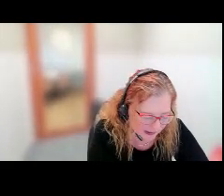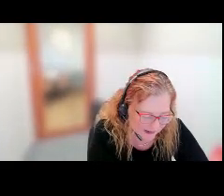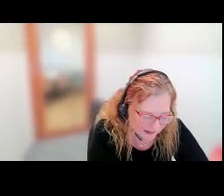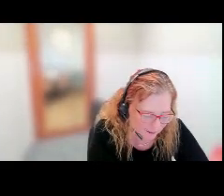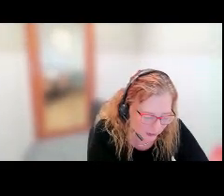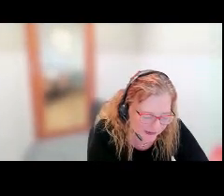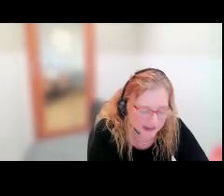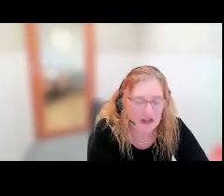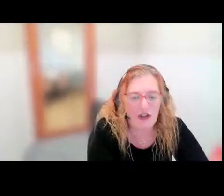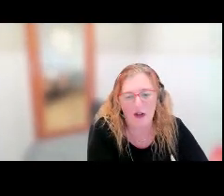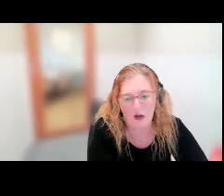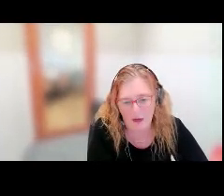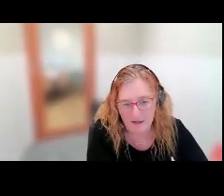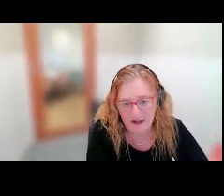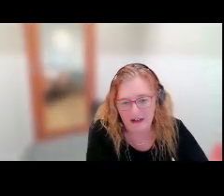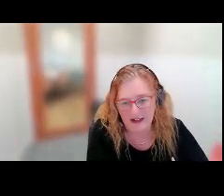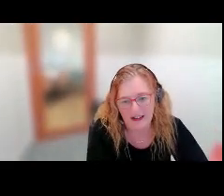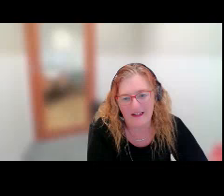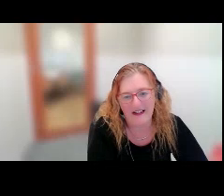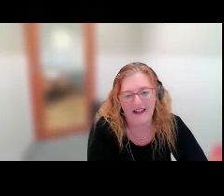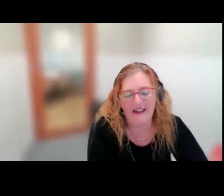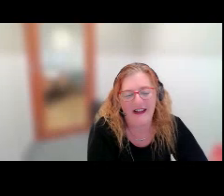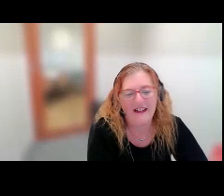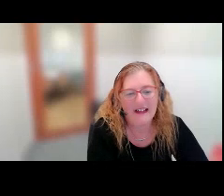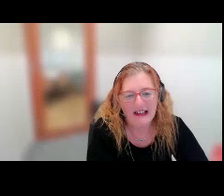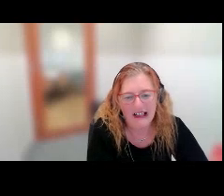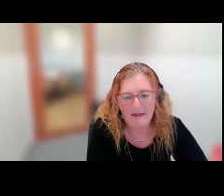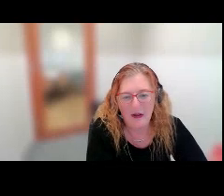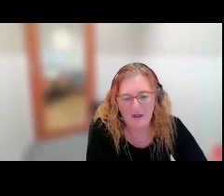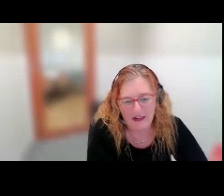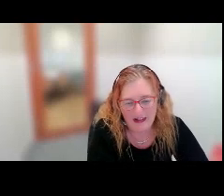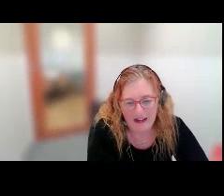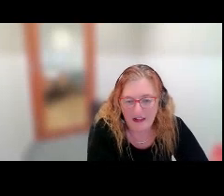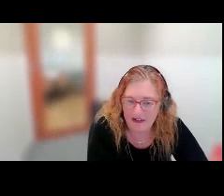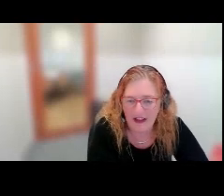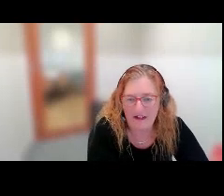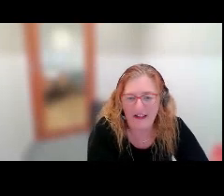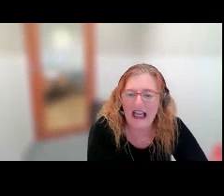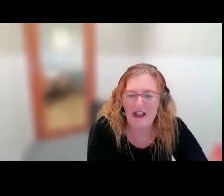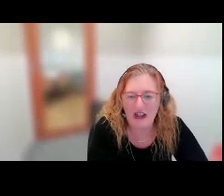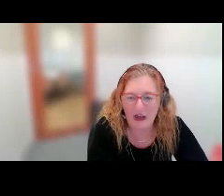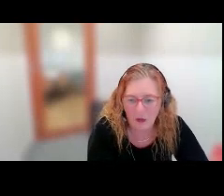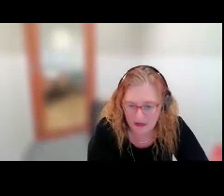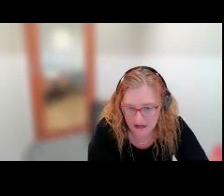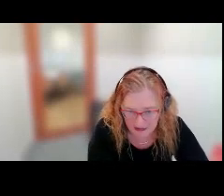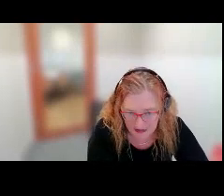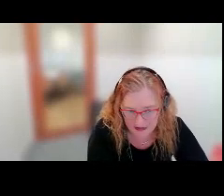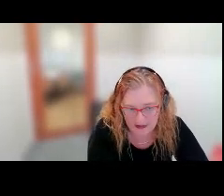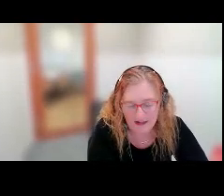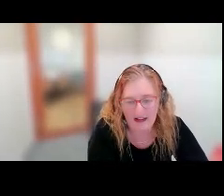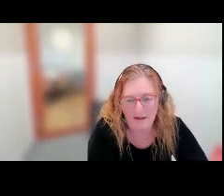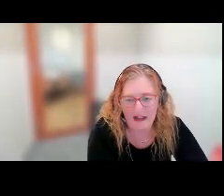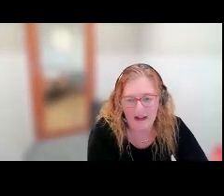really a new requirement in the sense that obviously in the context of the Aged Care Quality Standards care